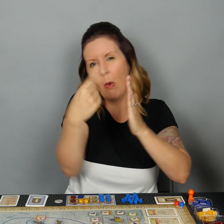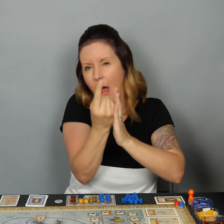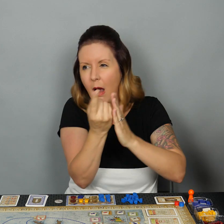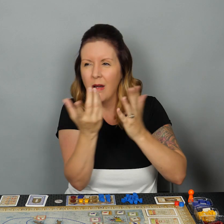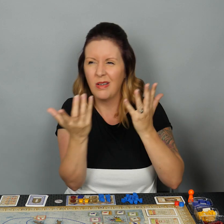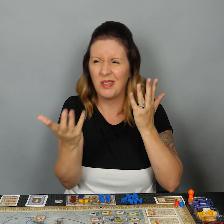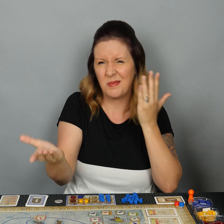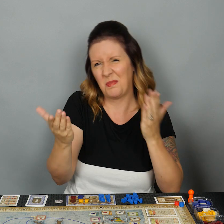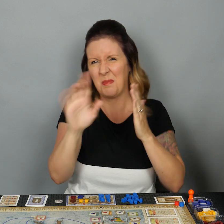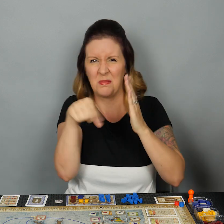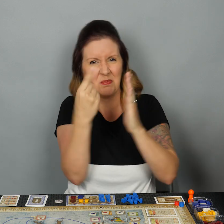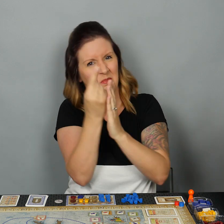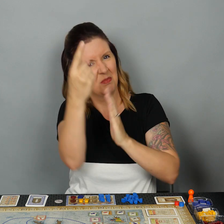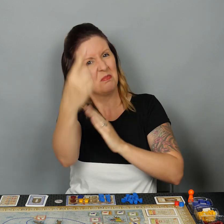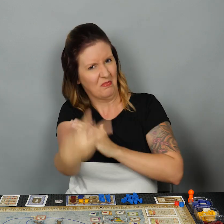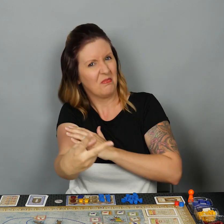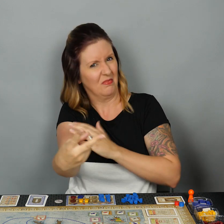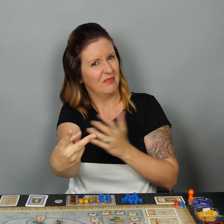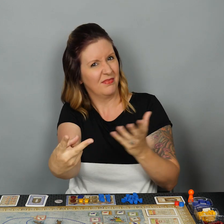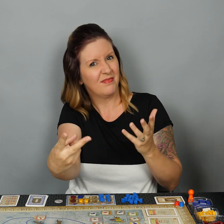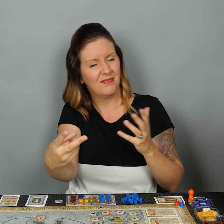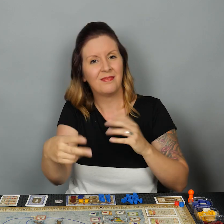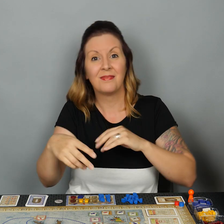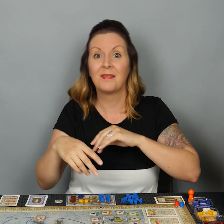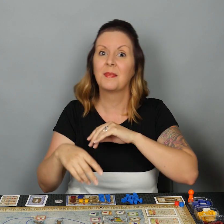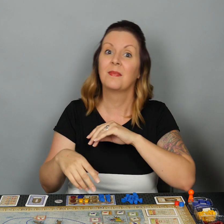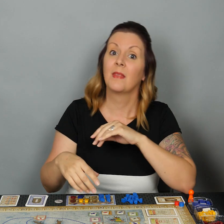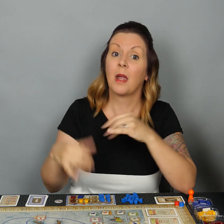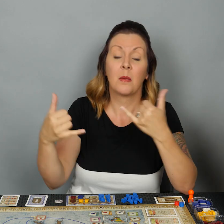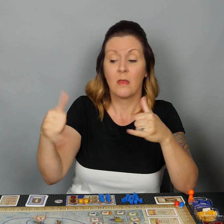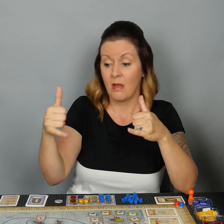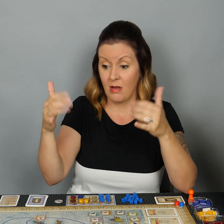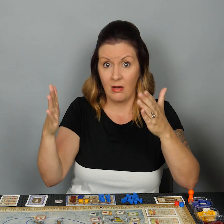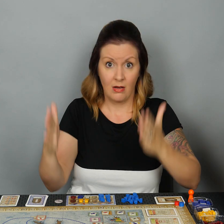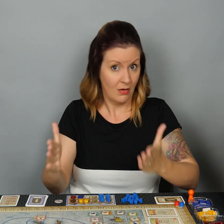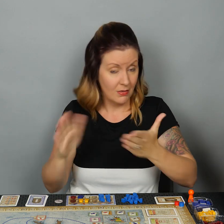an hour, maybe an hour and a half to play.